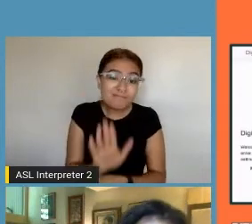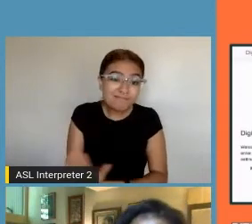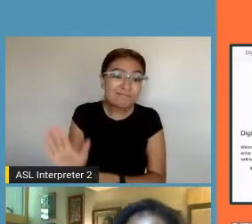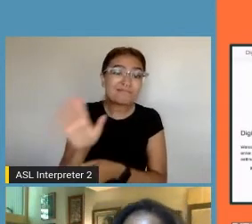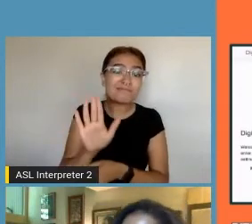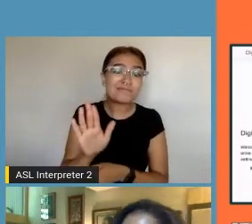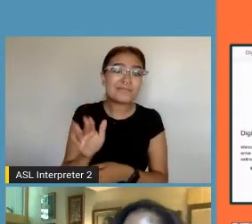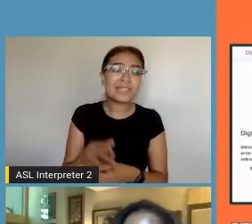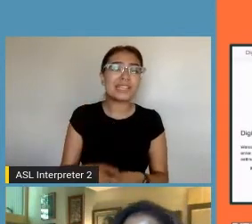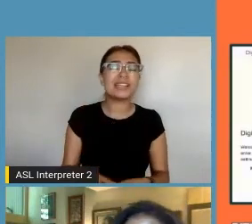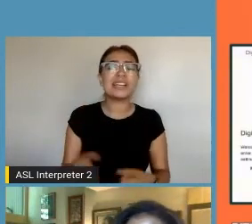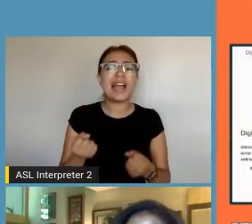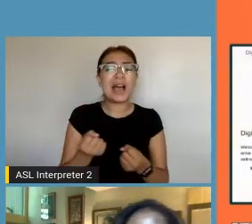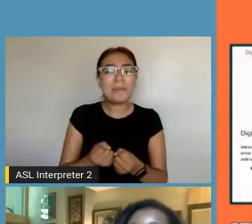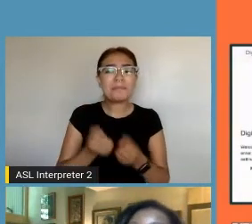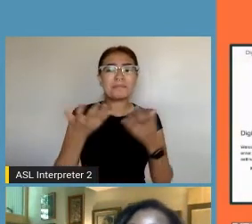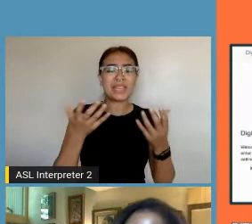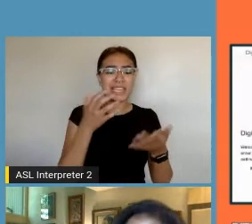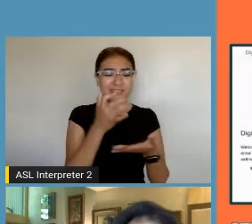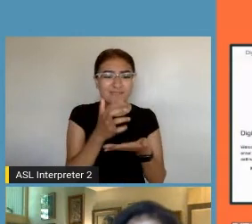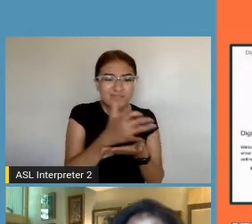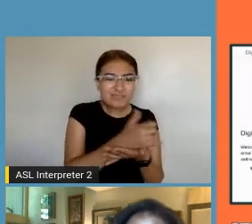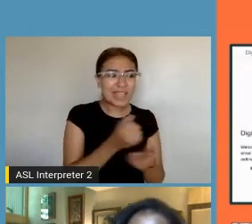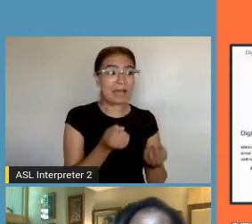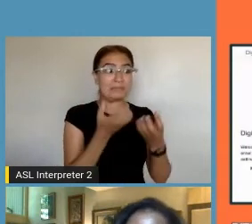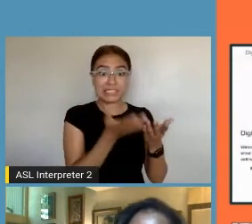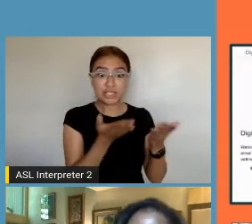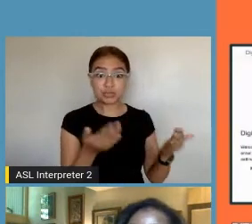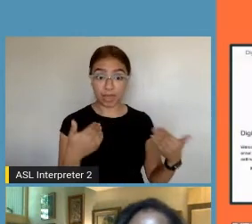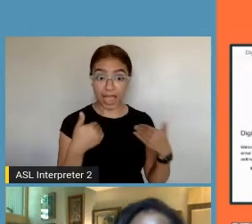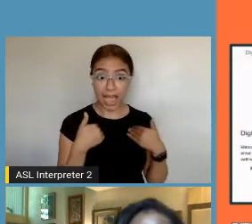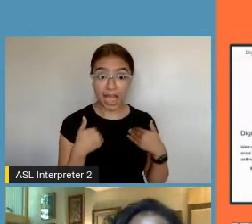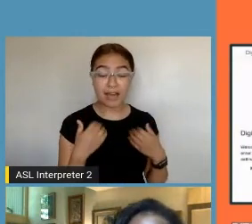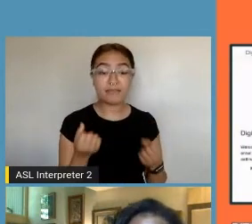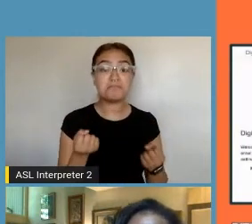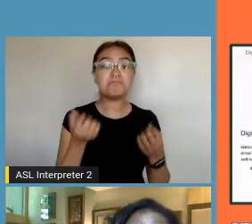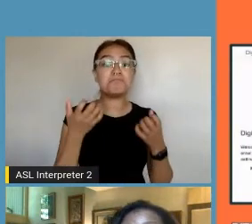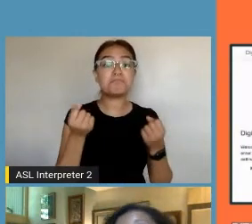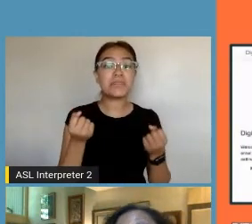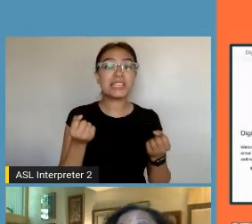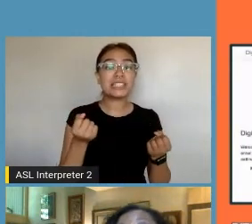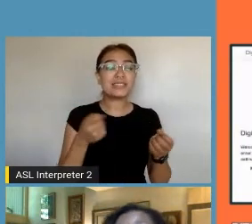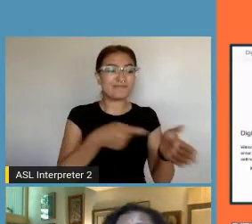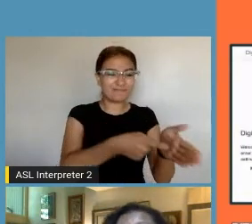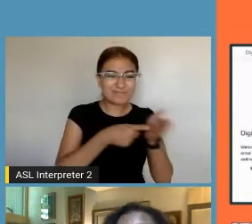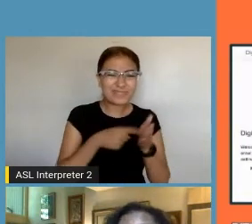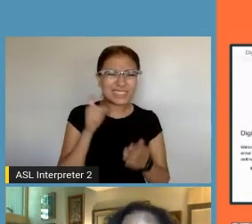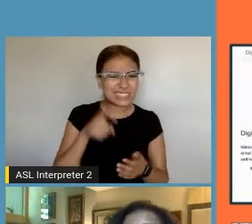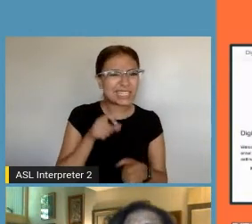your collection how many items you have, how much work is required to do the work, and so you have